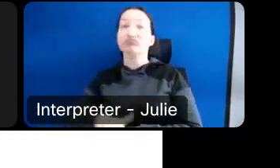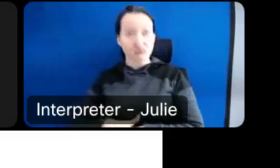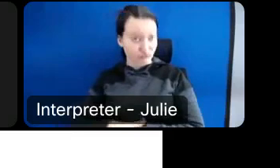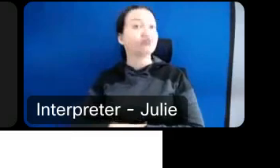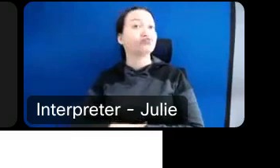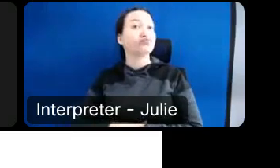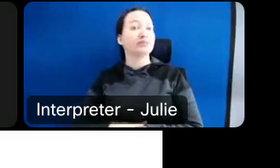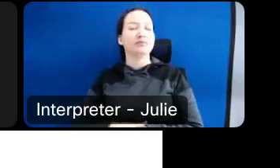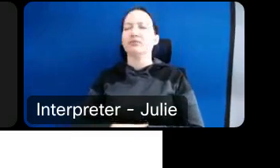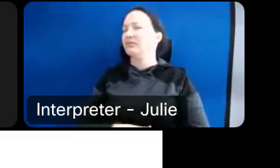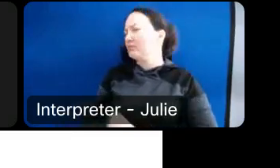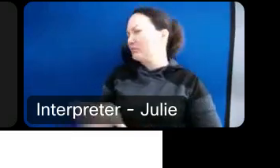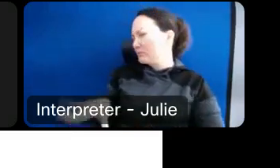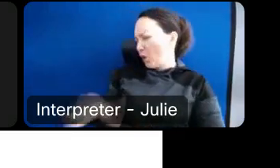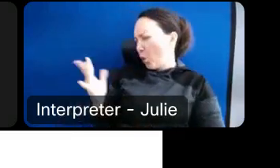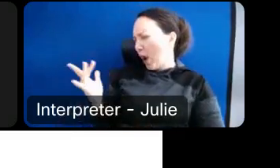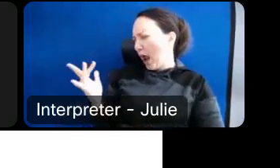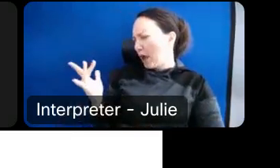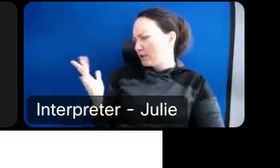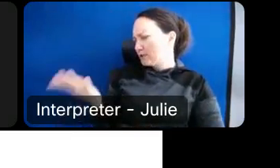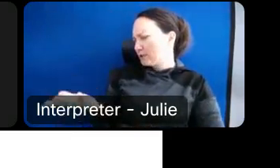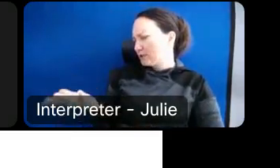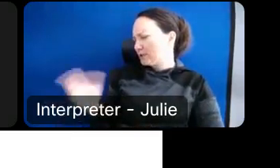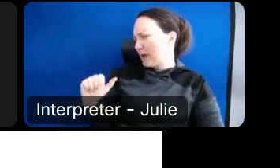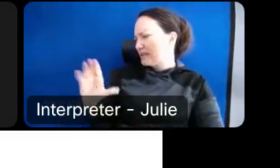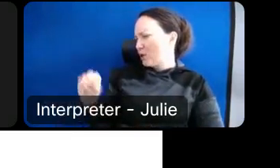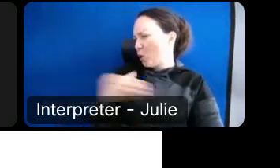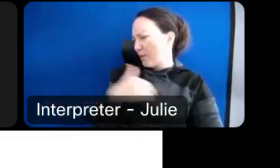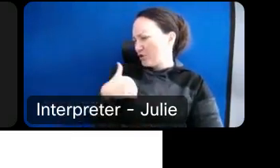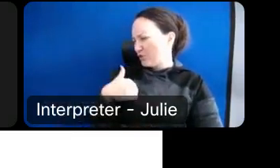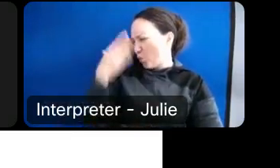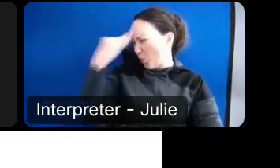So, why would our ACL membership be dropping?